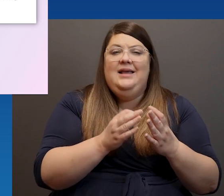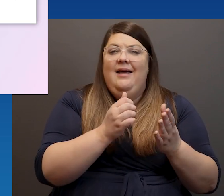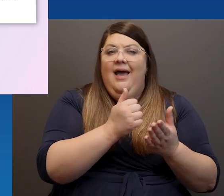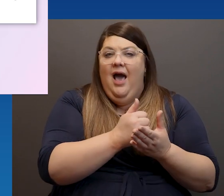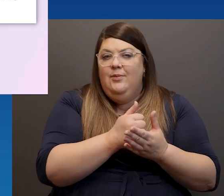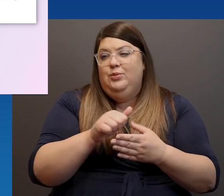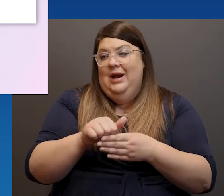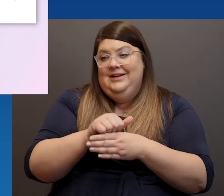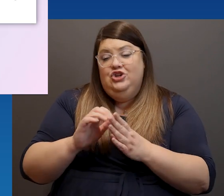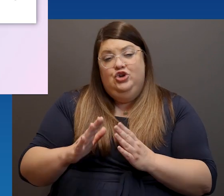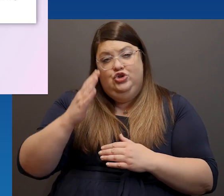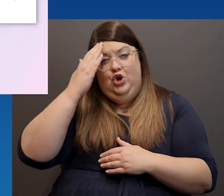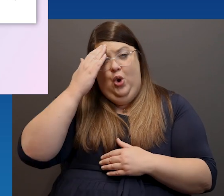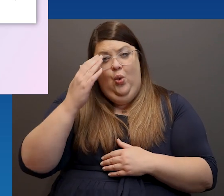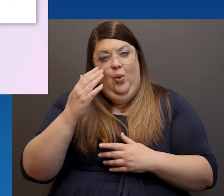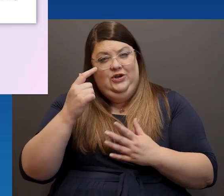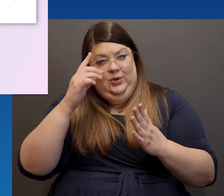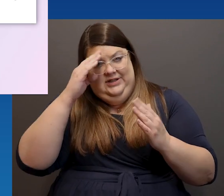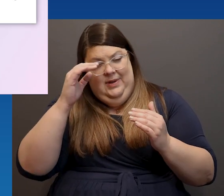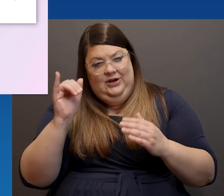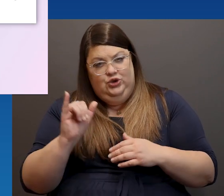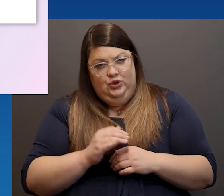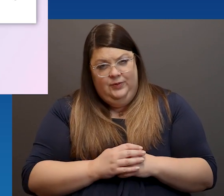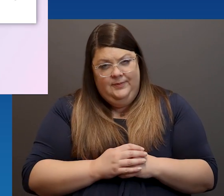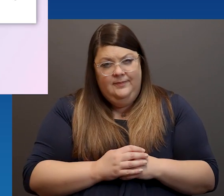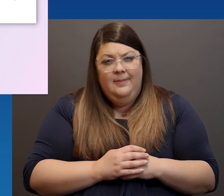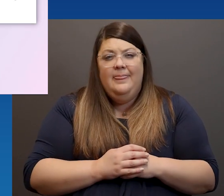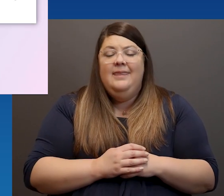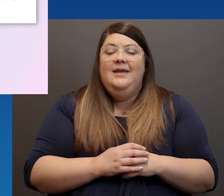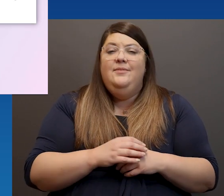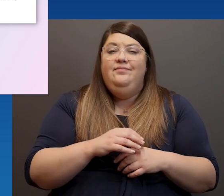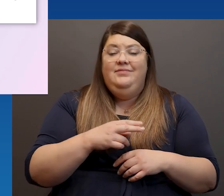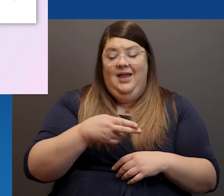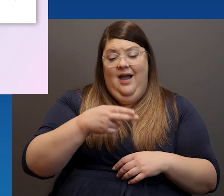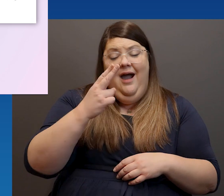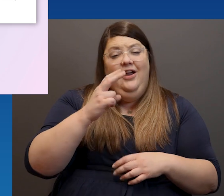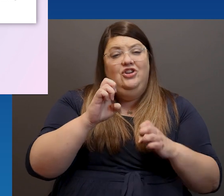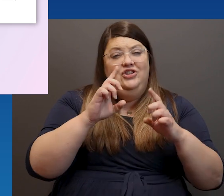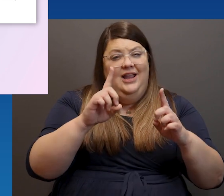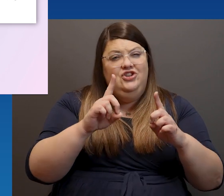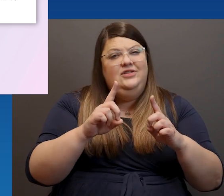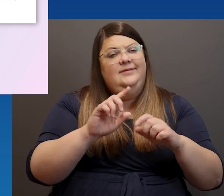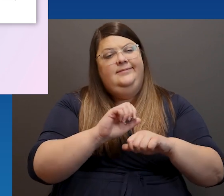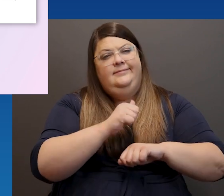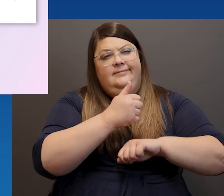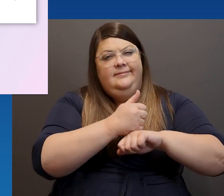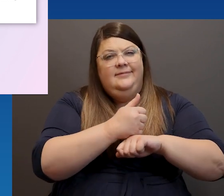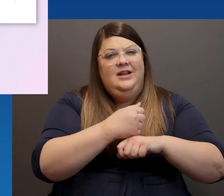Pre-service looks at programs within higher education to ensure that they are preparing individuals adequately